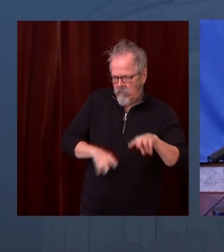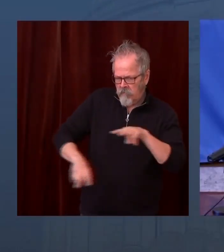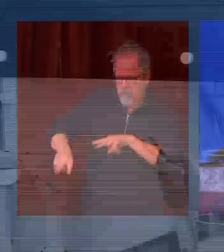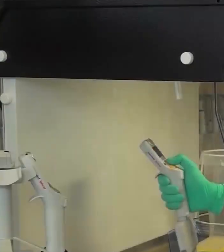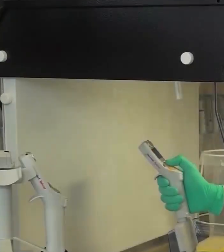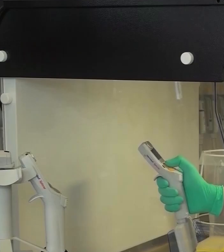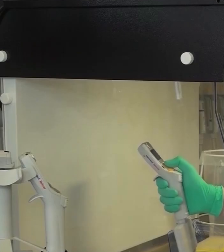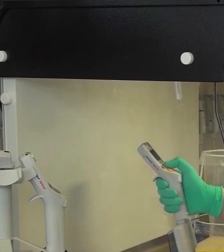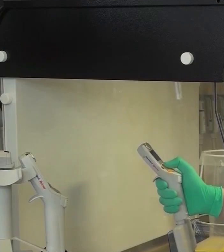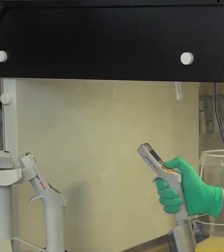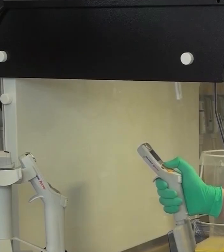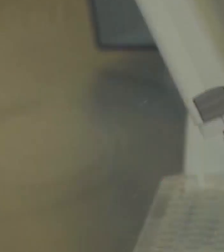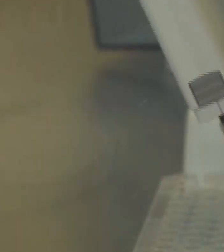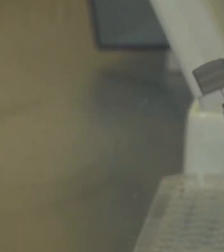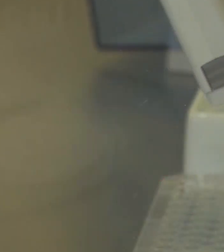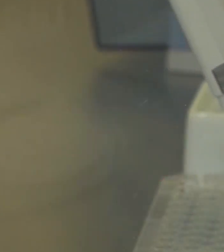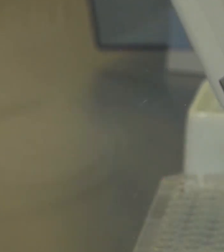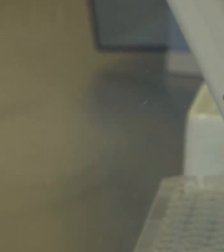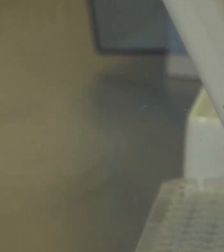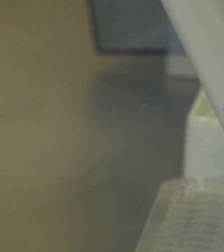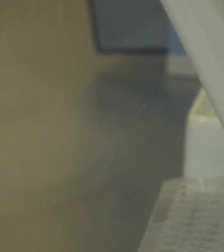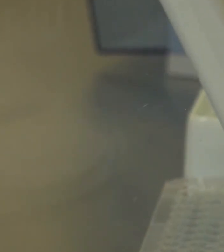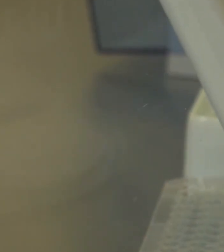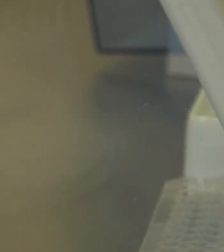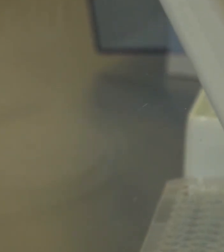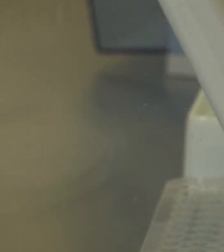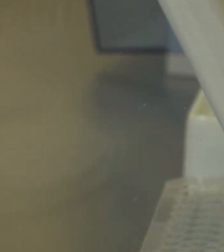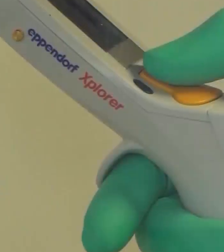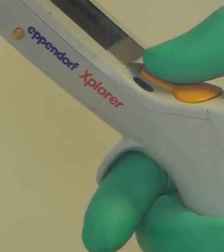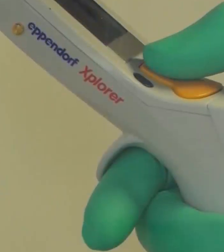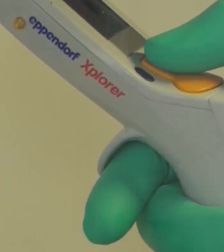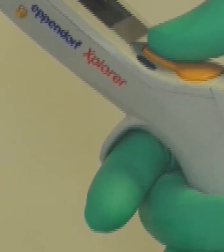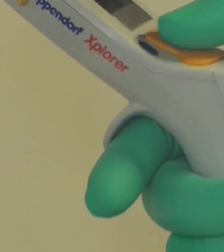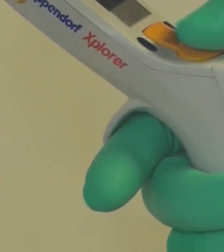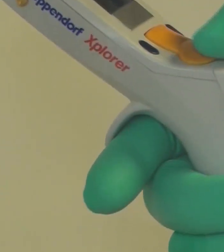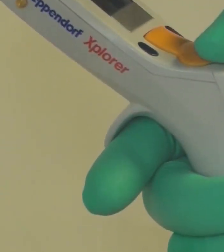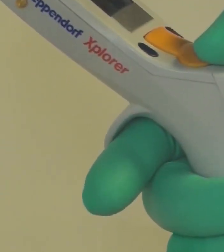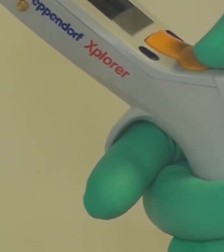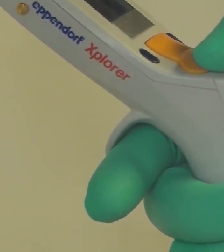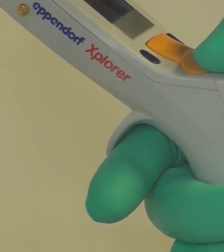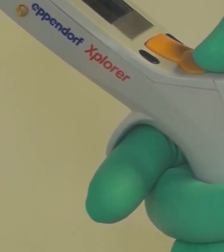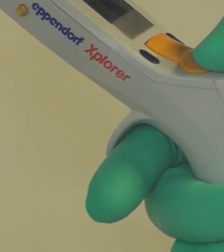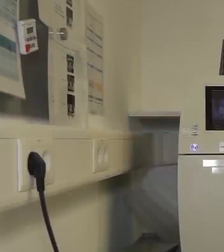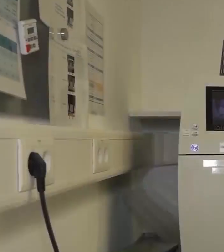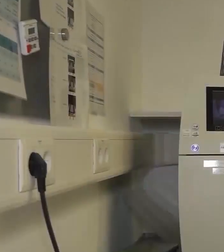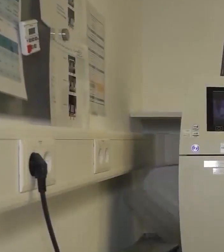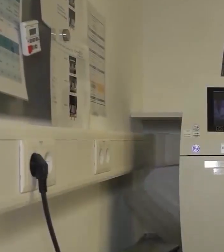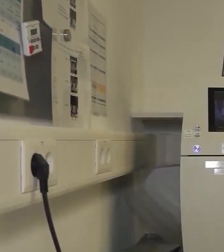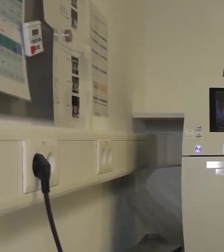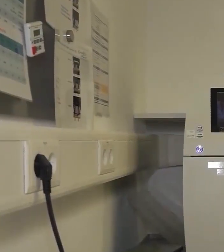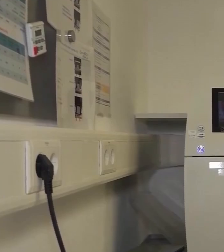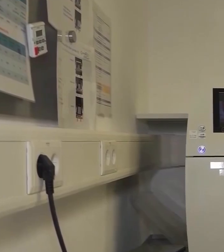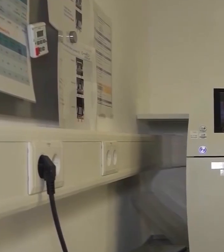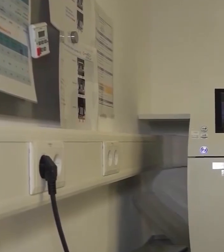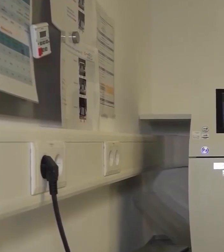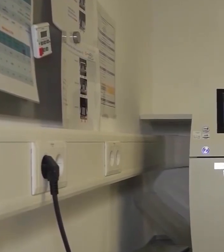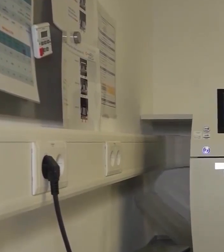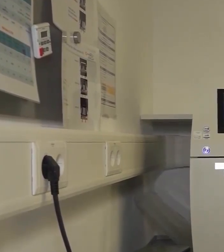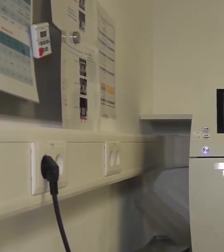AND ADDED THAT THE PANEL WILL NOT SLOW DOWN THE PROCESS BECAUSE IT WILL WORK CLOSELY WITH THE FDA IS VACCINE INFORMATION IS RELEASED.